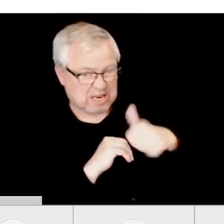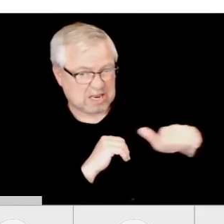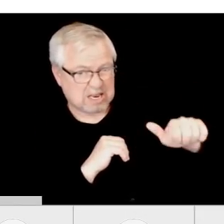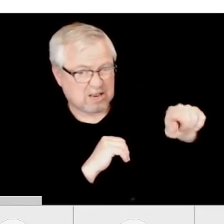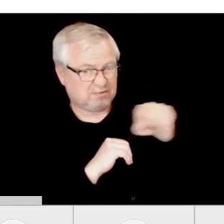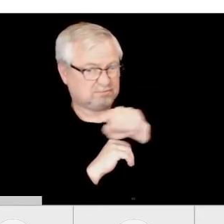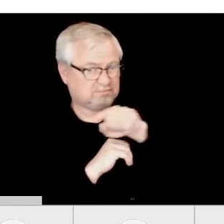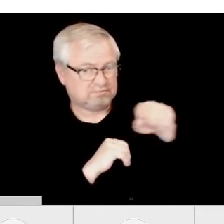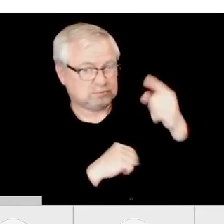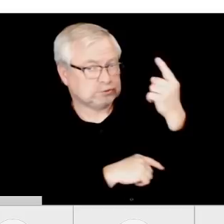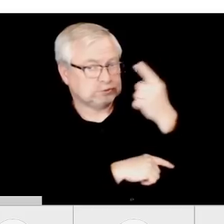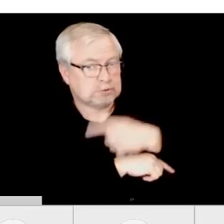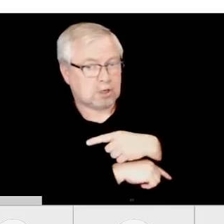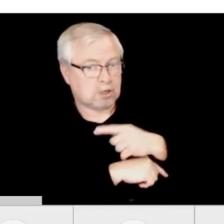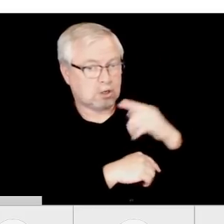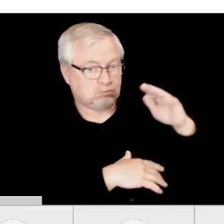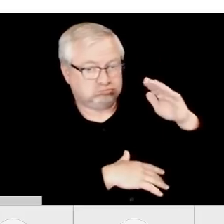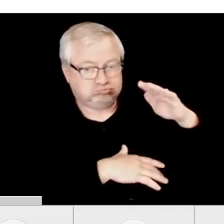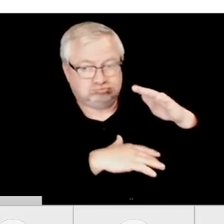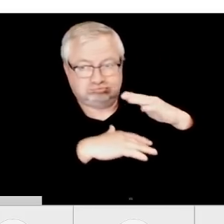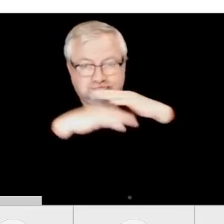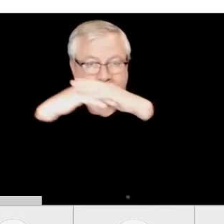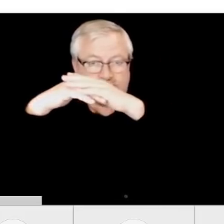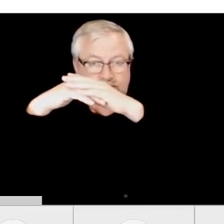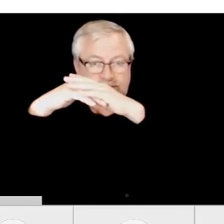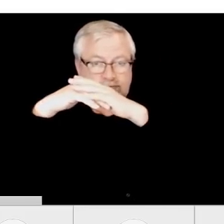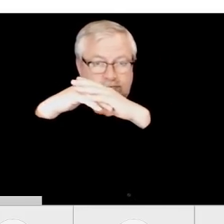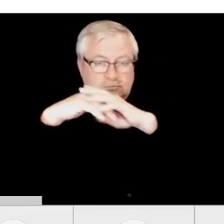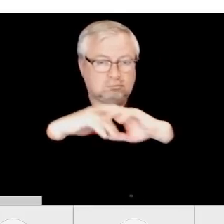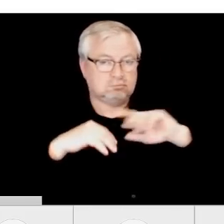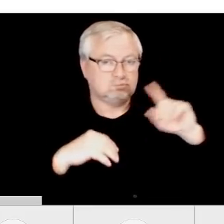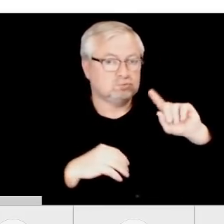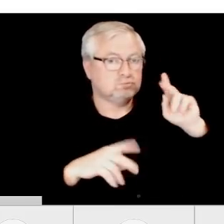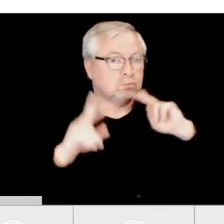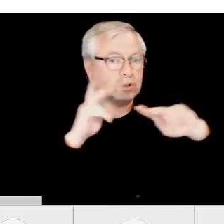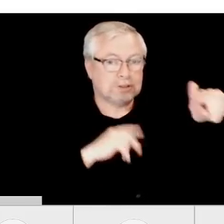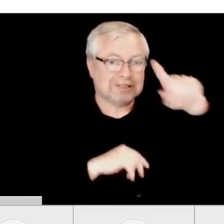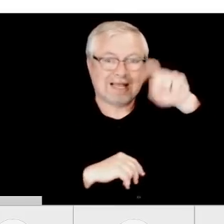scenario of people not having ventilators when they need them or have you modeled that?